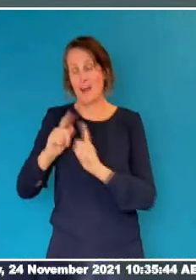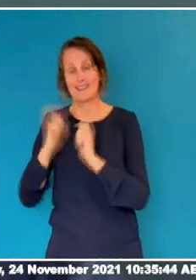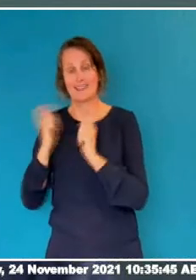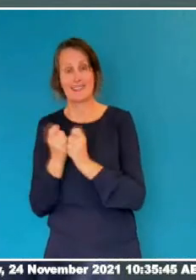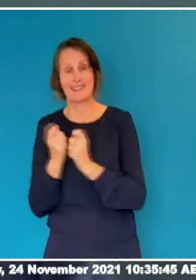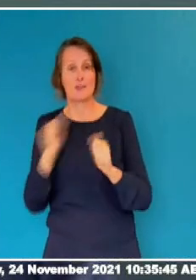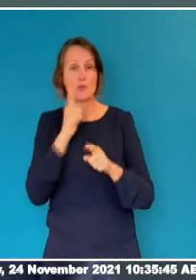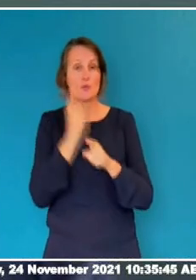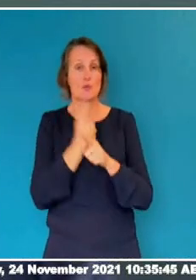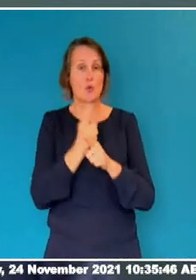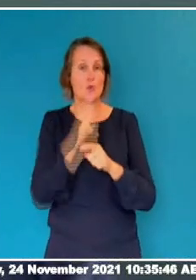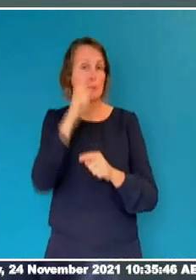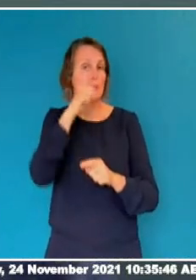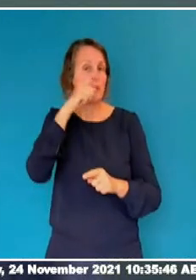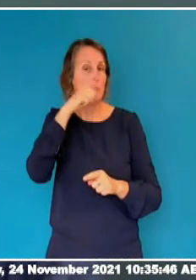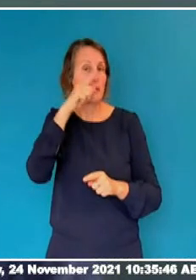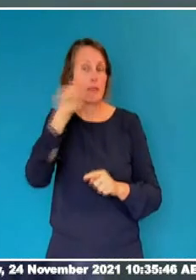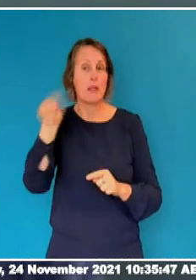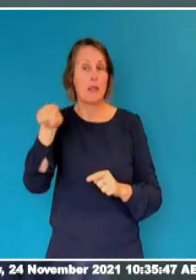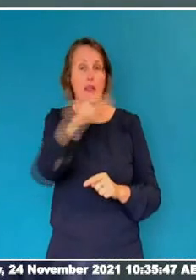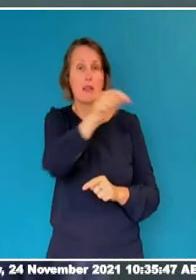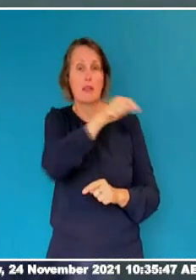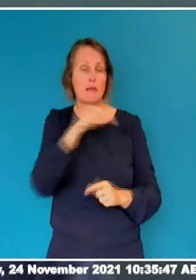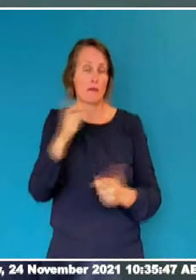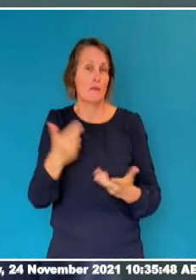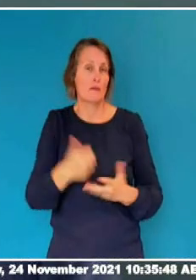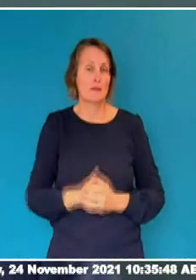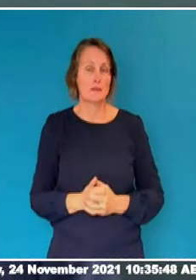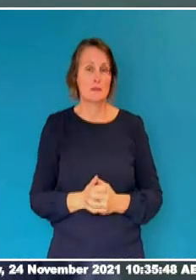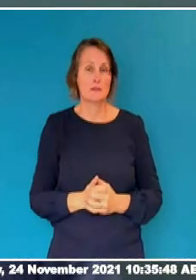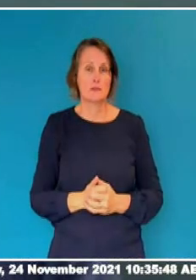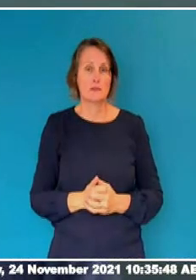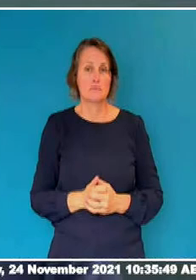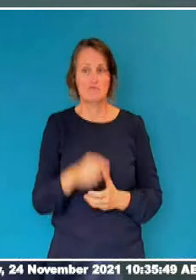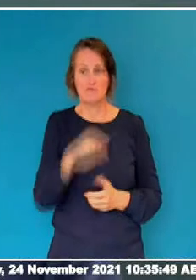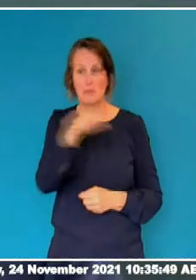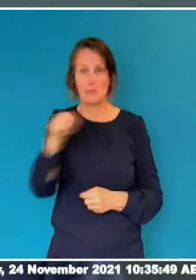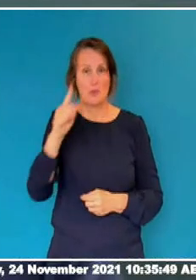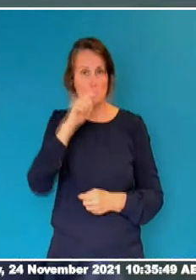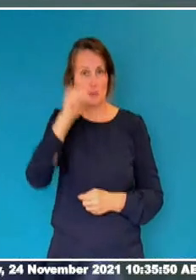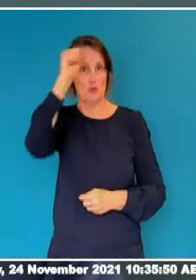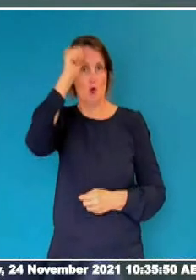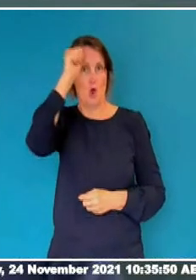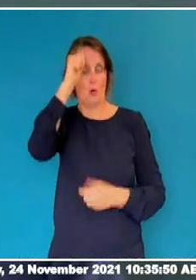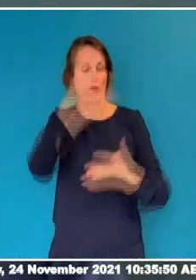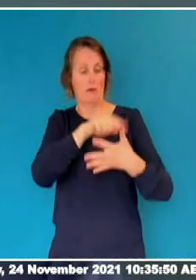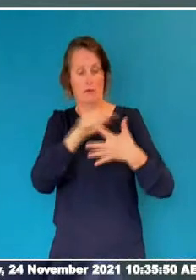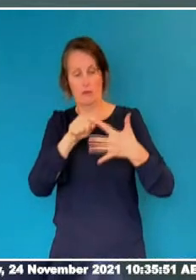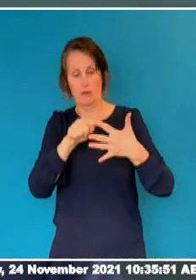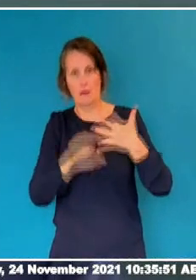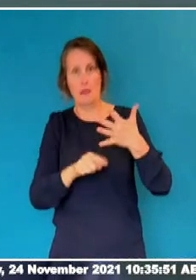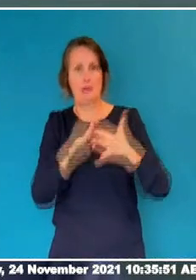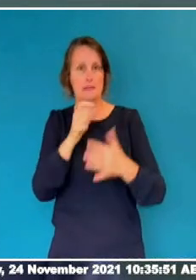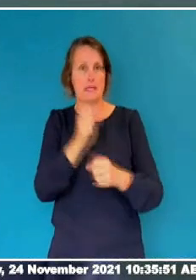to, a number of people that are aware of those specific instances that have occurred